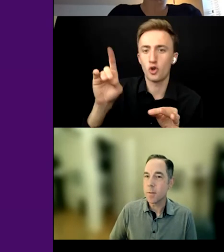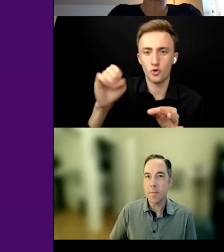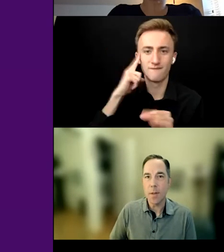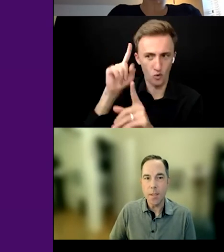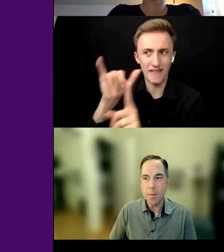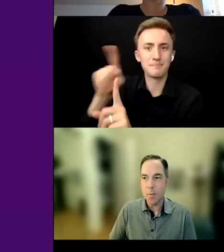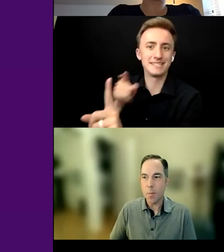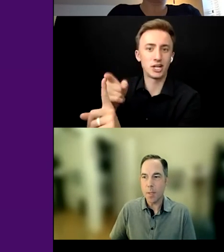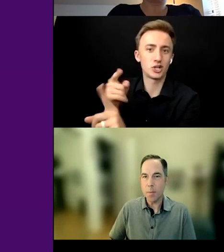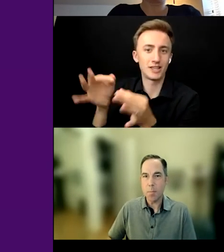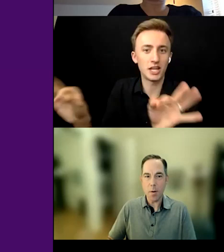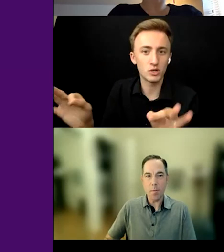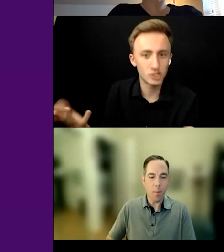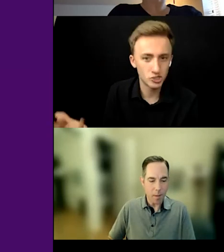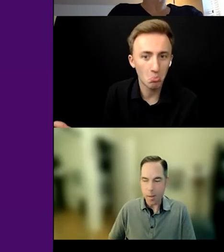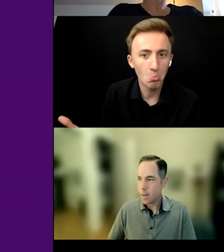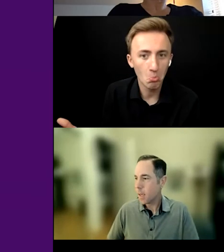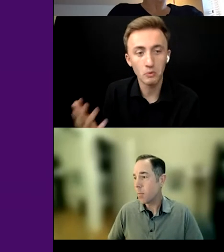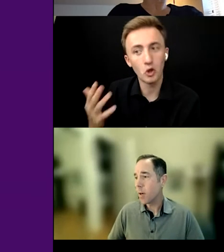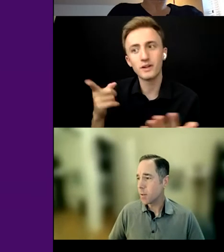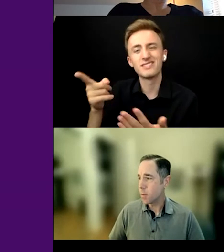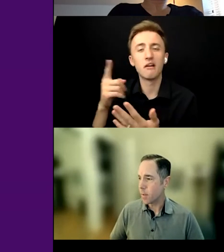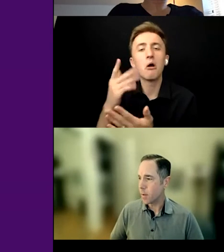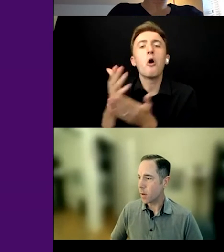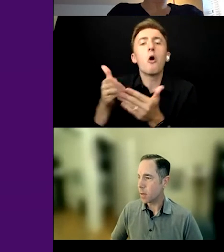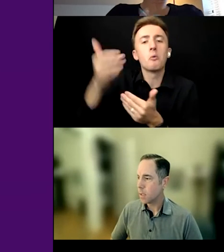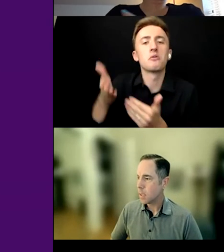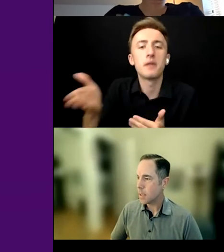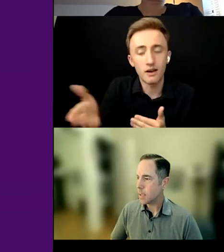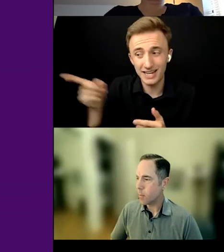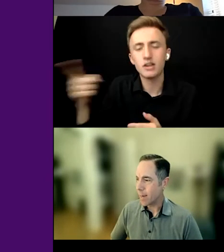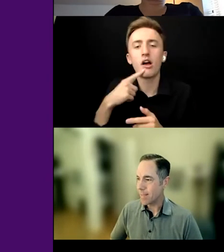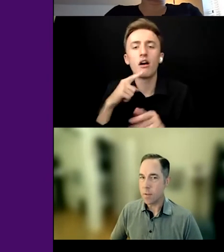at the very least it is part of the way there. And he pointed out that there are over 8,000